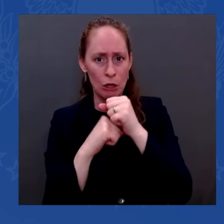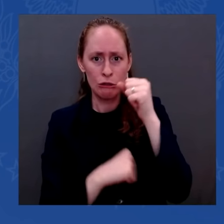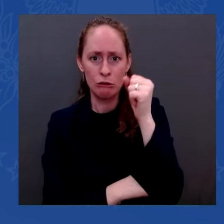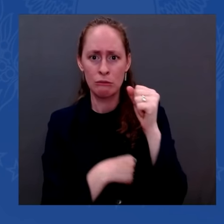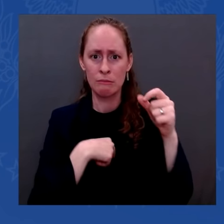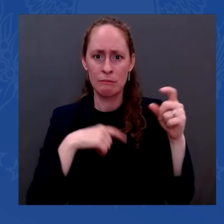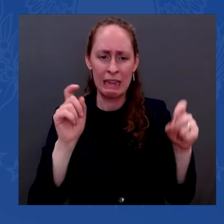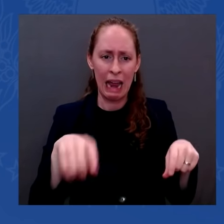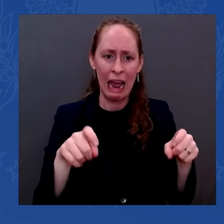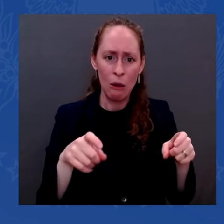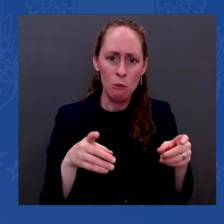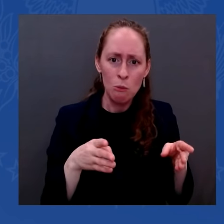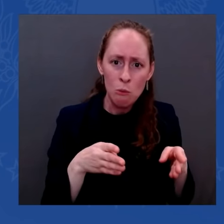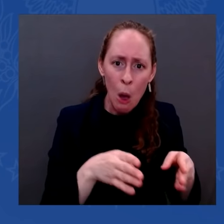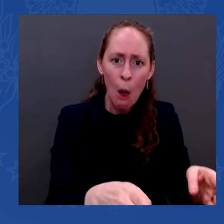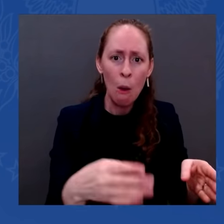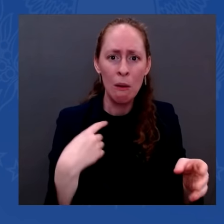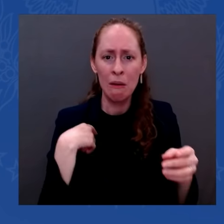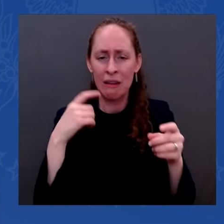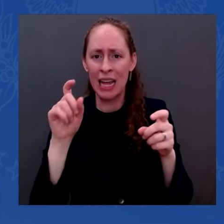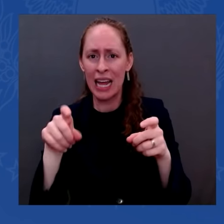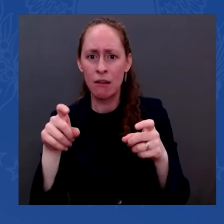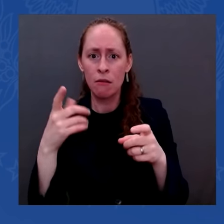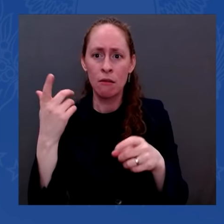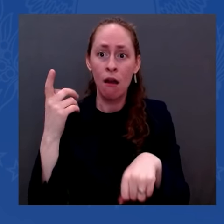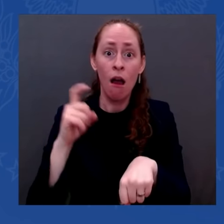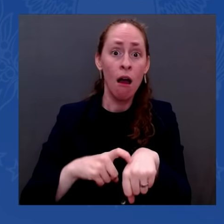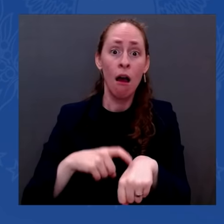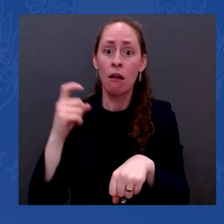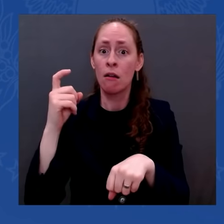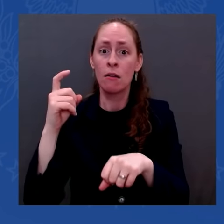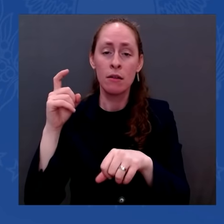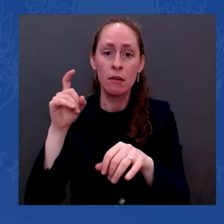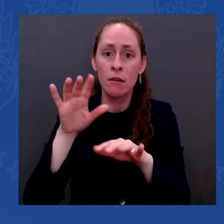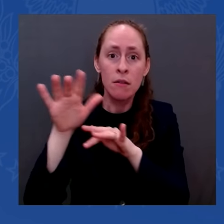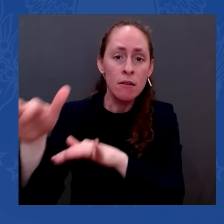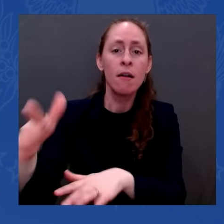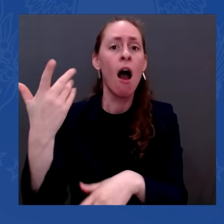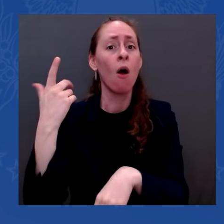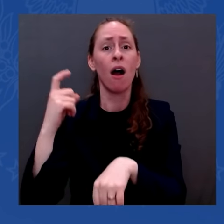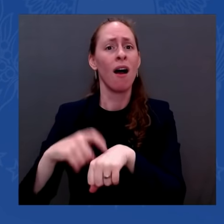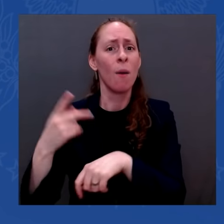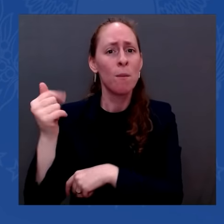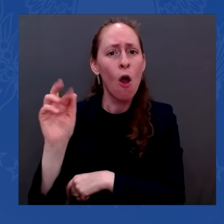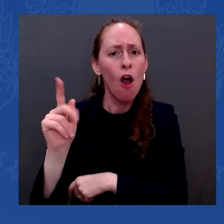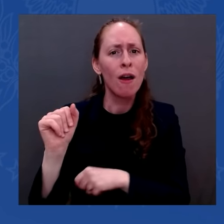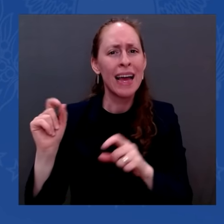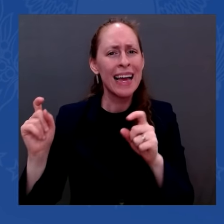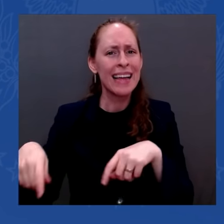And I think we have the right pieces to build from. There is -- the values that you've mentioned are in alignment with the values